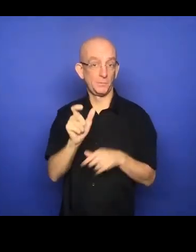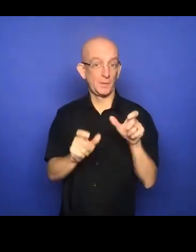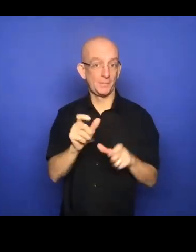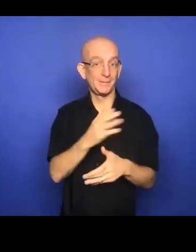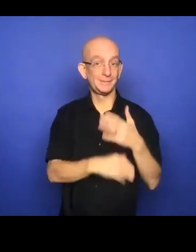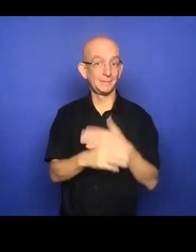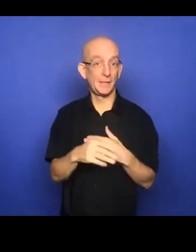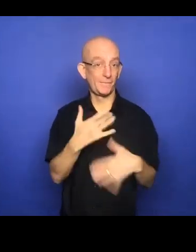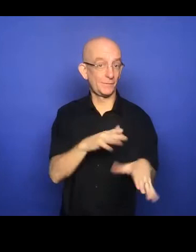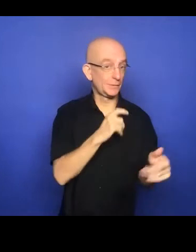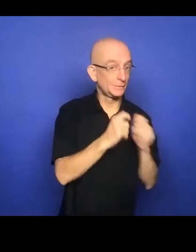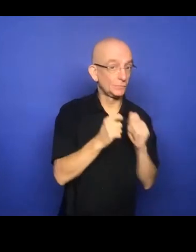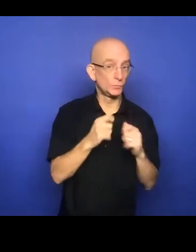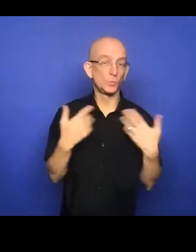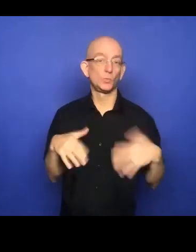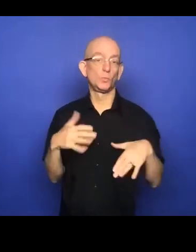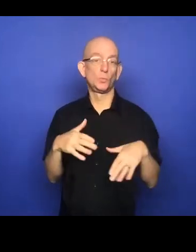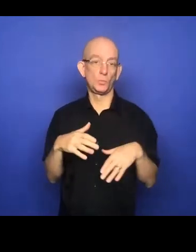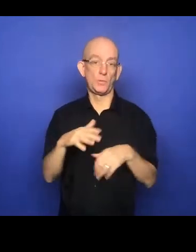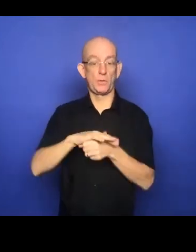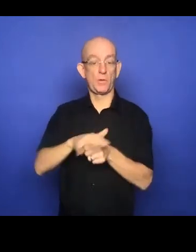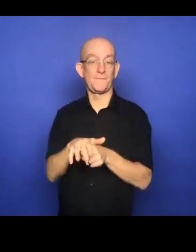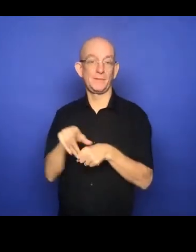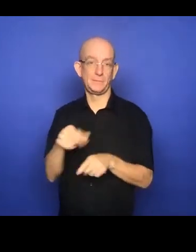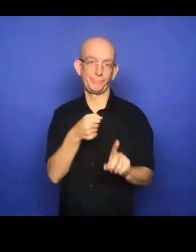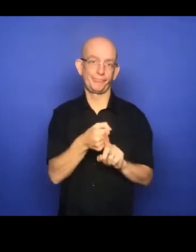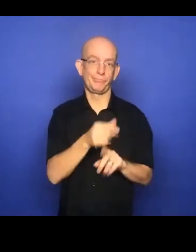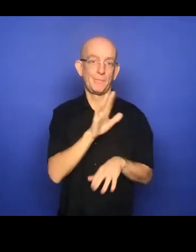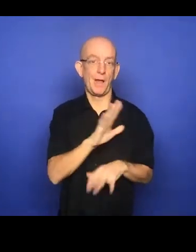pinpointing factors such as limited transport; restricted movement;